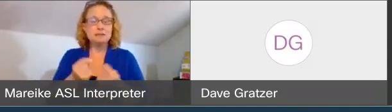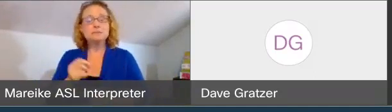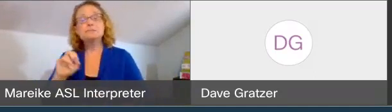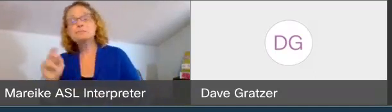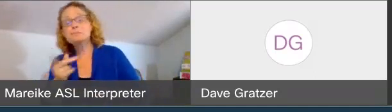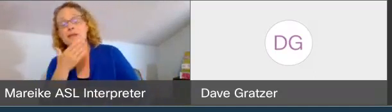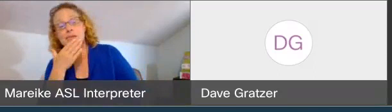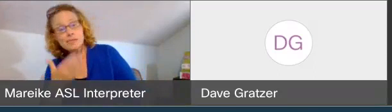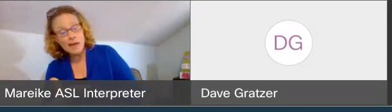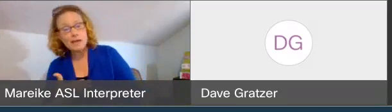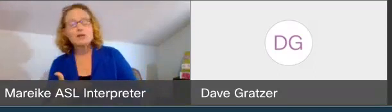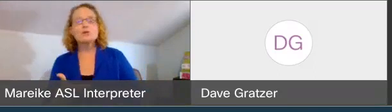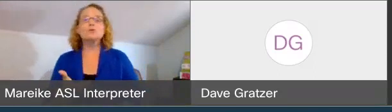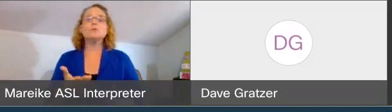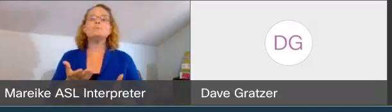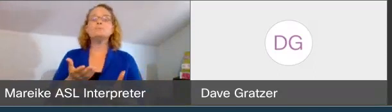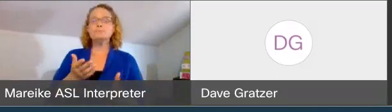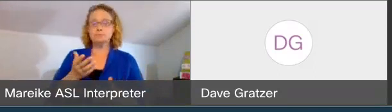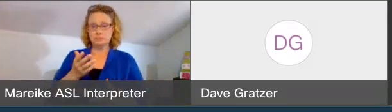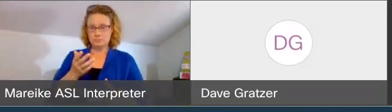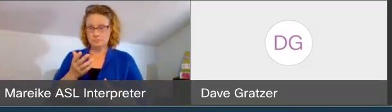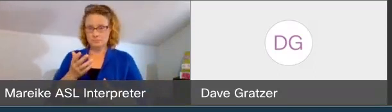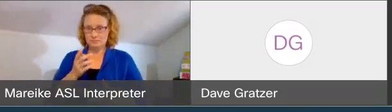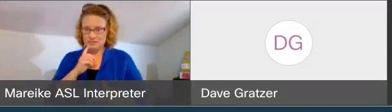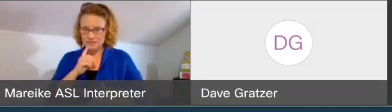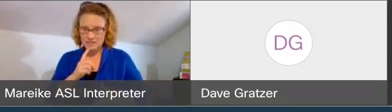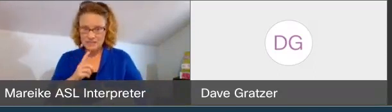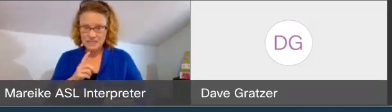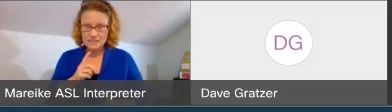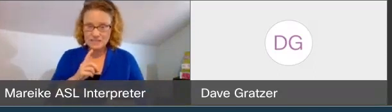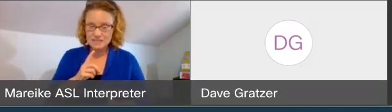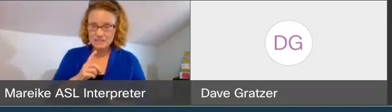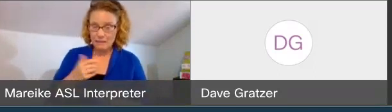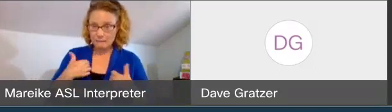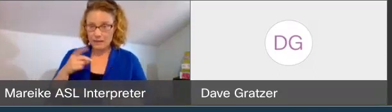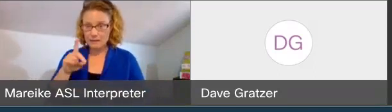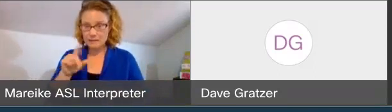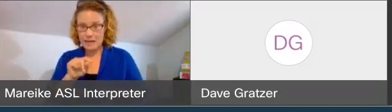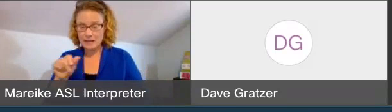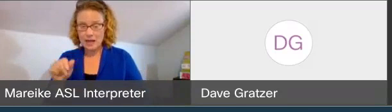So do we have or is there data that shows a more robust impact from